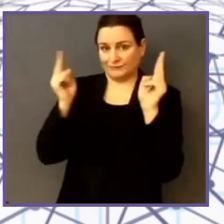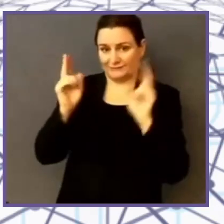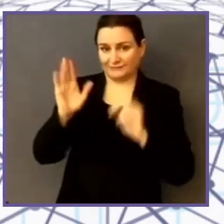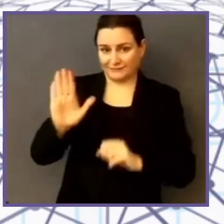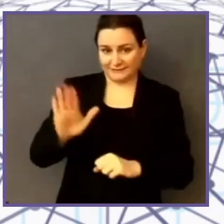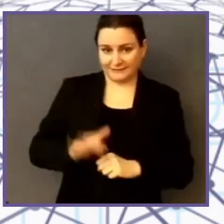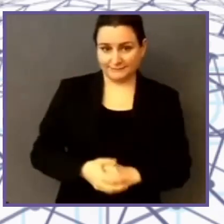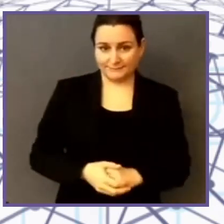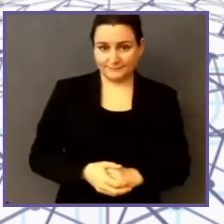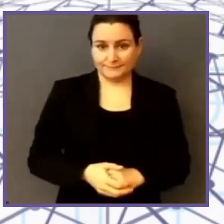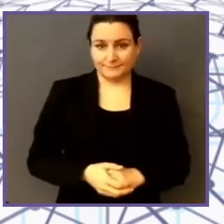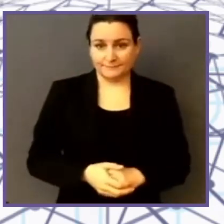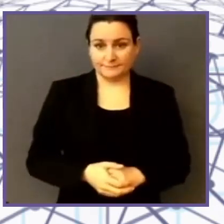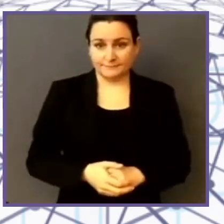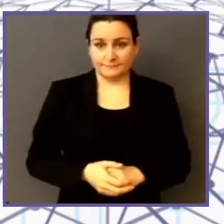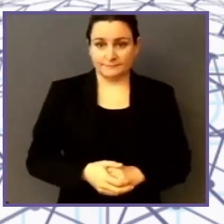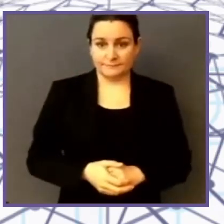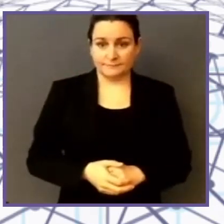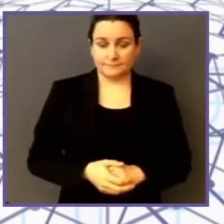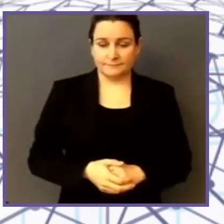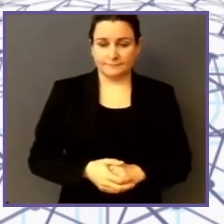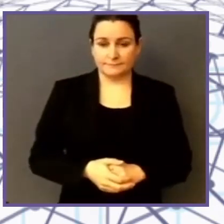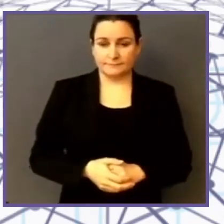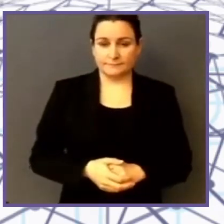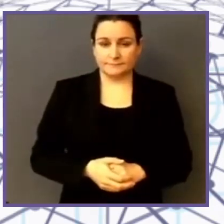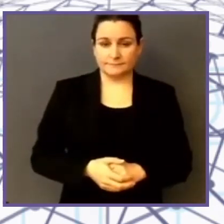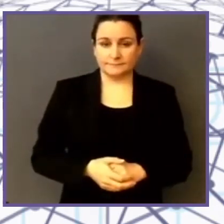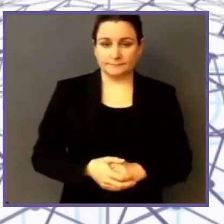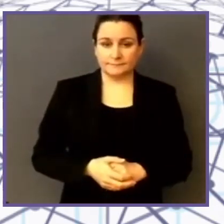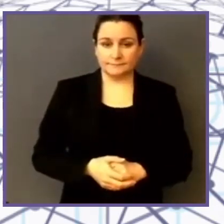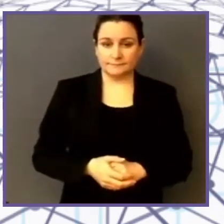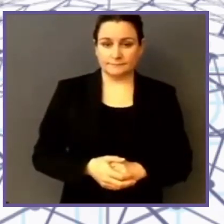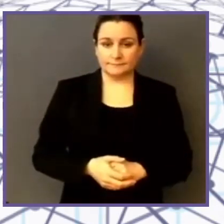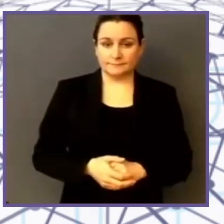Colon apologies for the mispronunciation order.